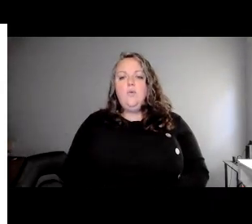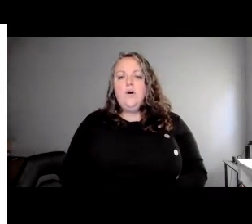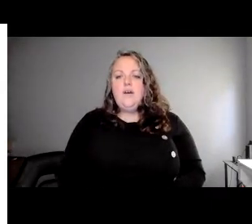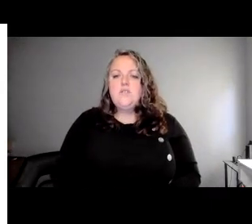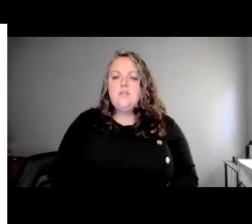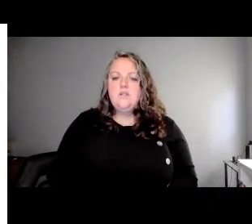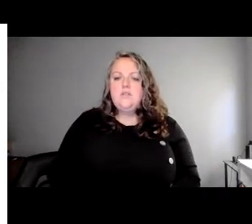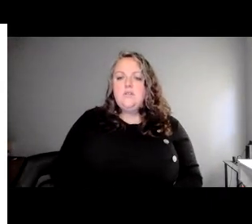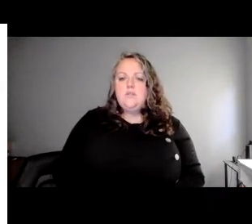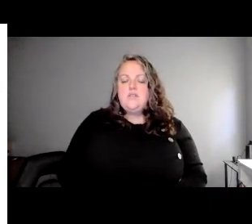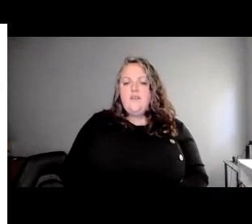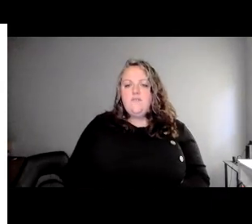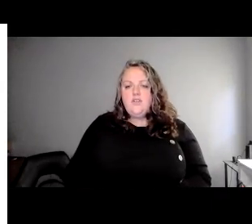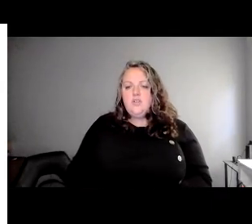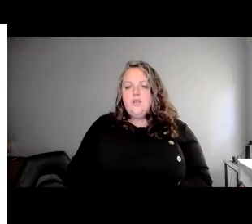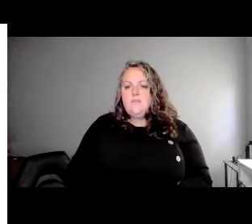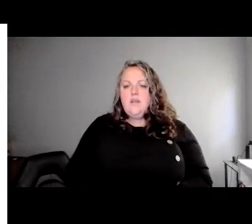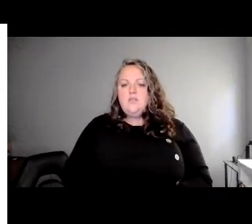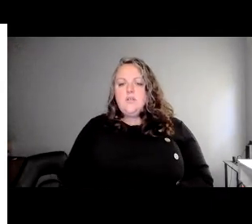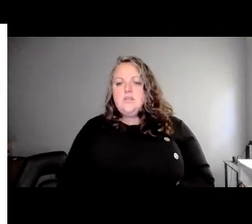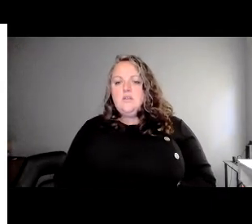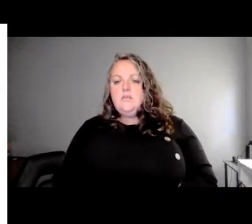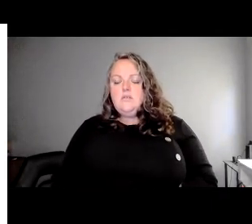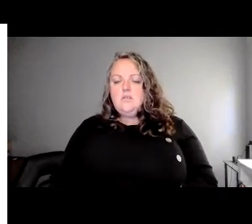Oh, I'll have to see if I can find your email address then.